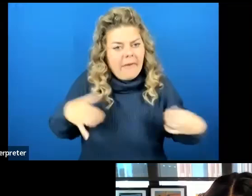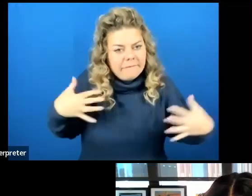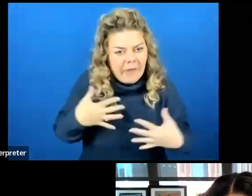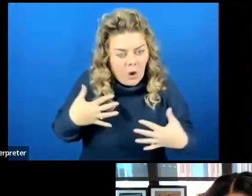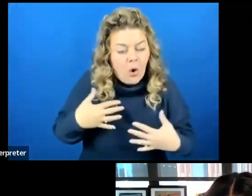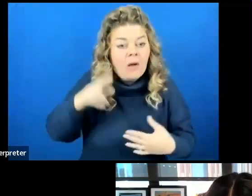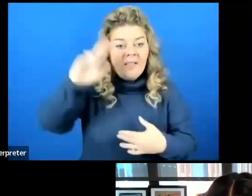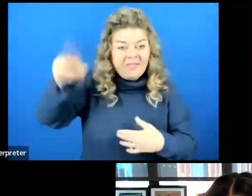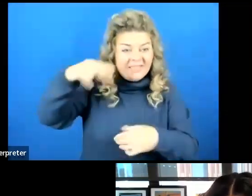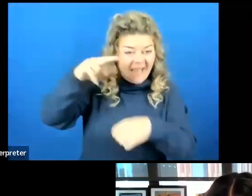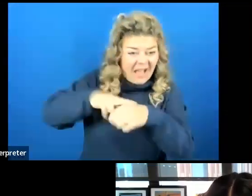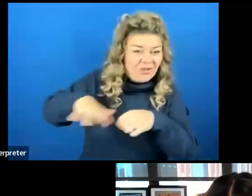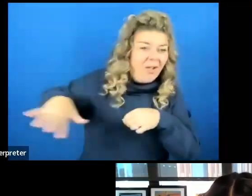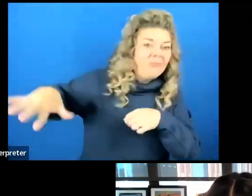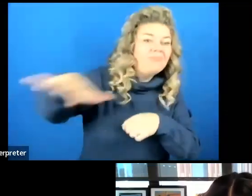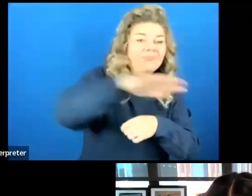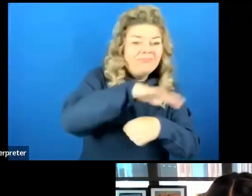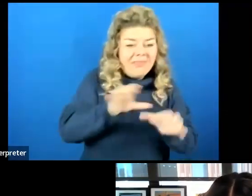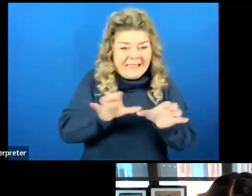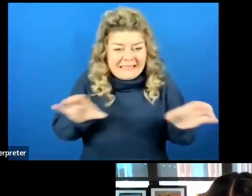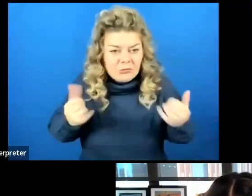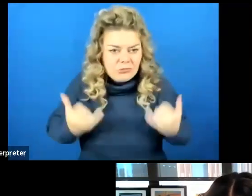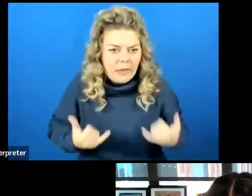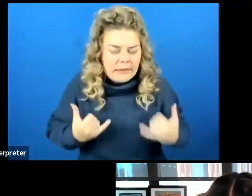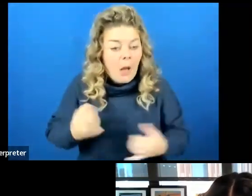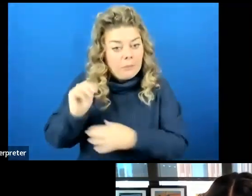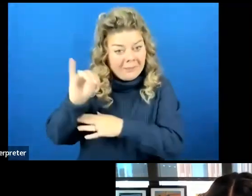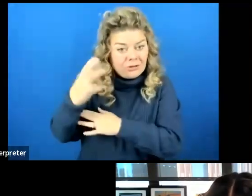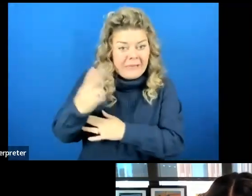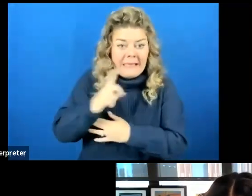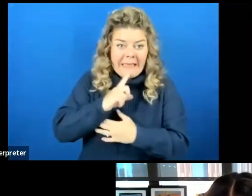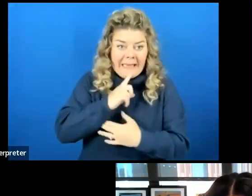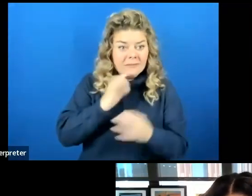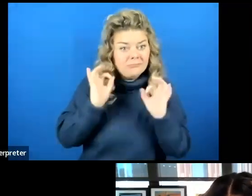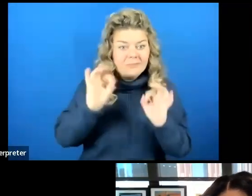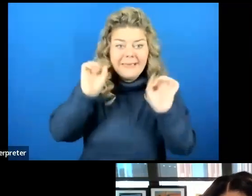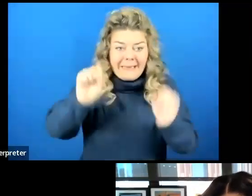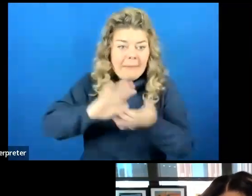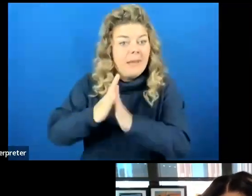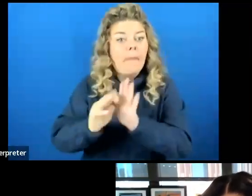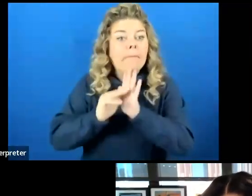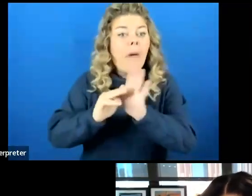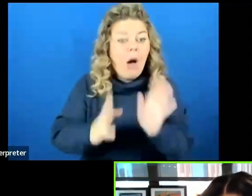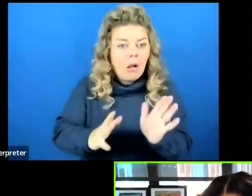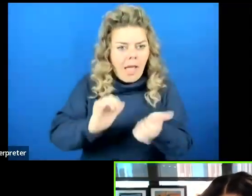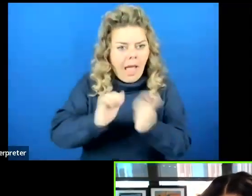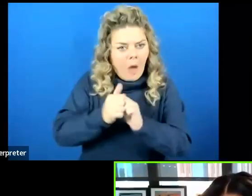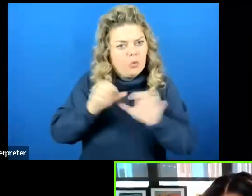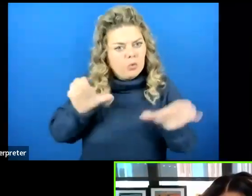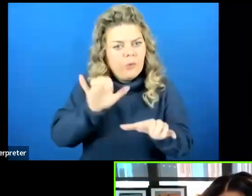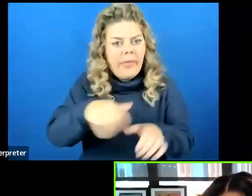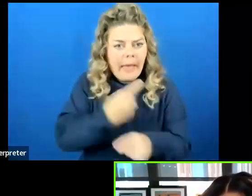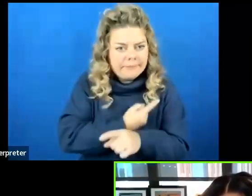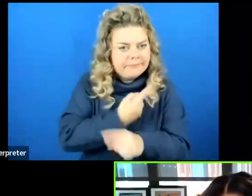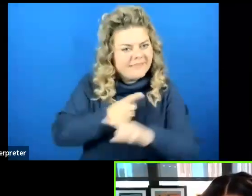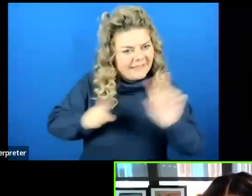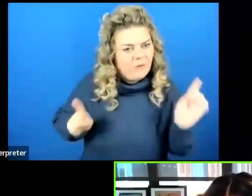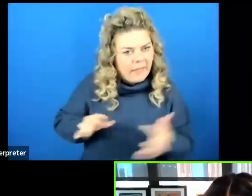And I think Michigan is positioned to actually be a model of how we can do that differently. Right. Thank you Tabby.